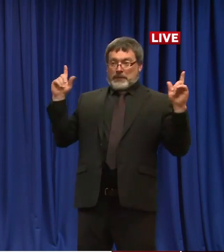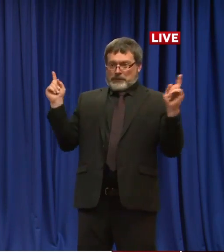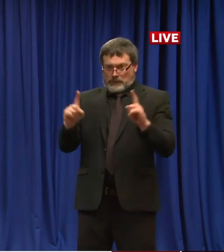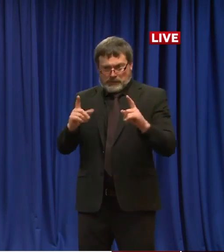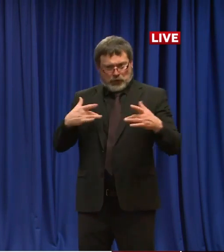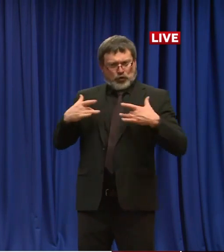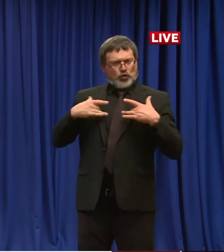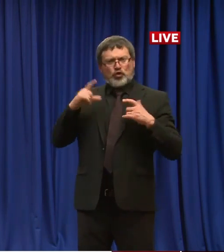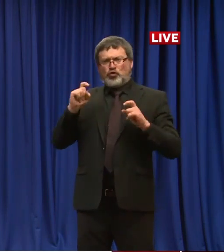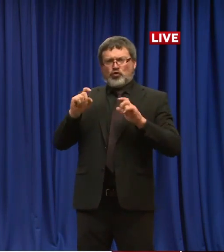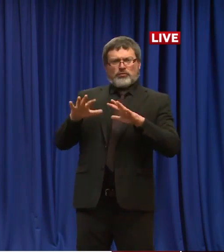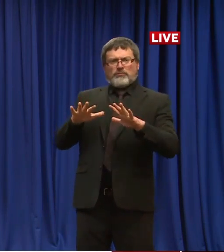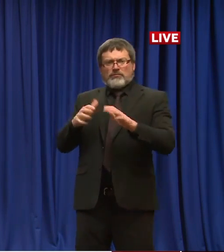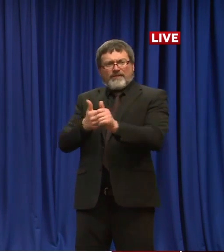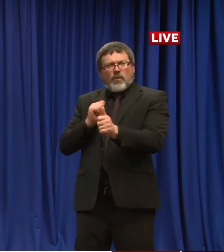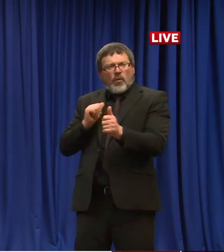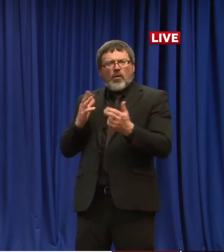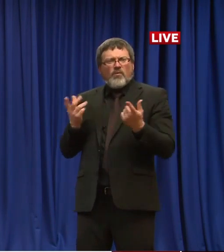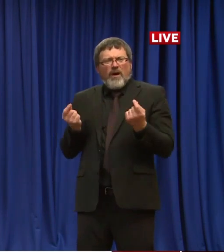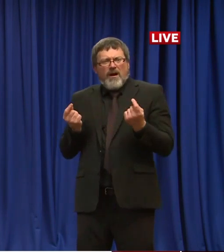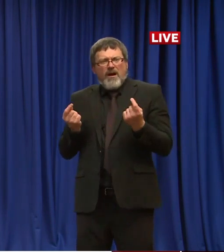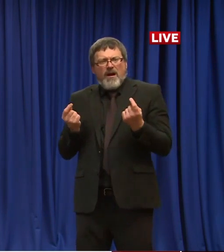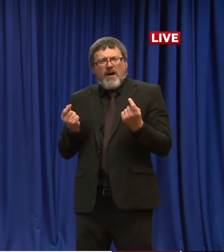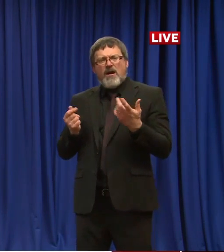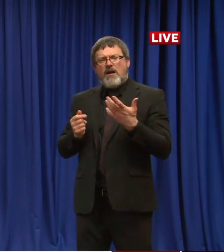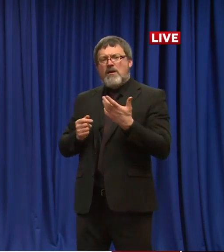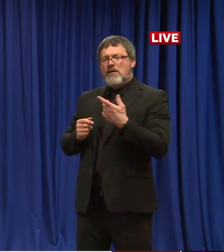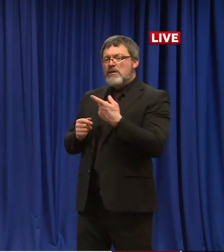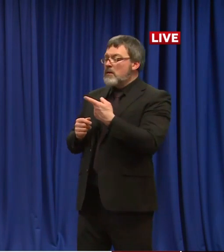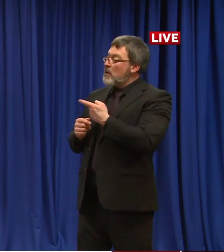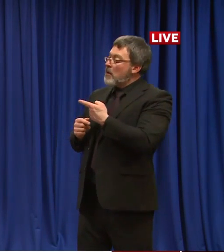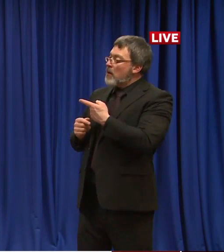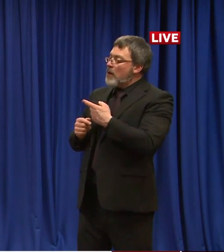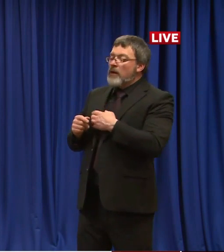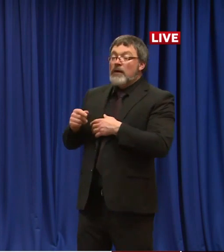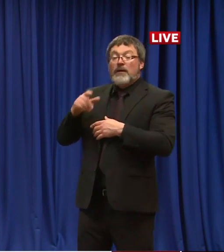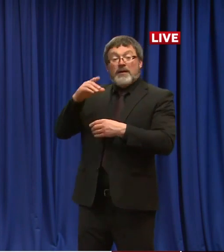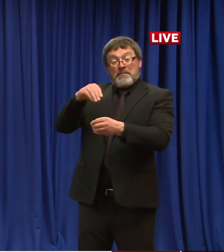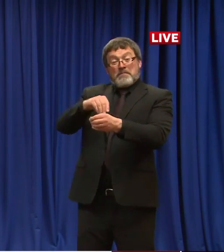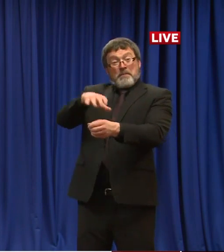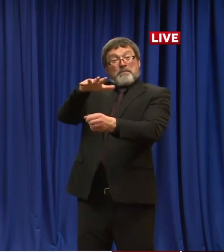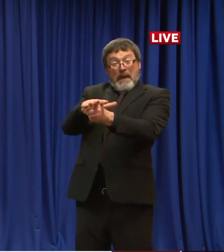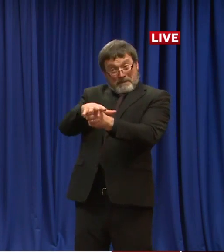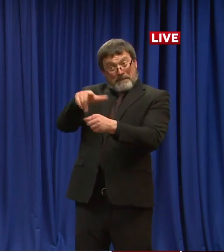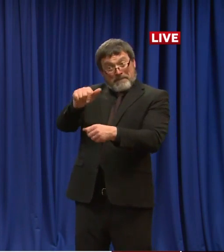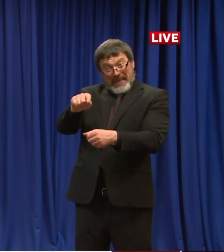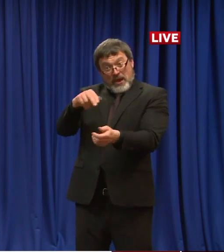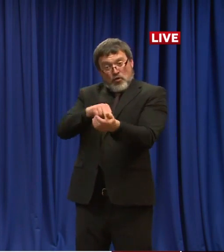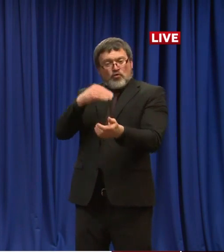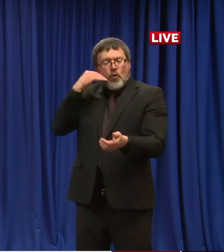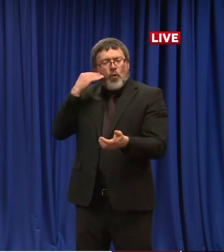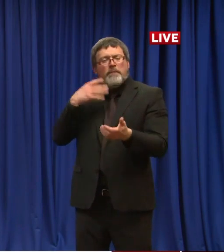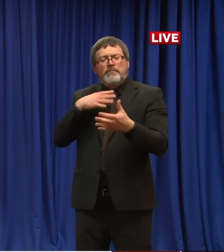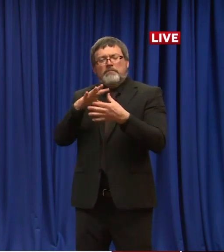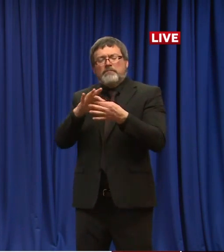SO THE QUESTION IS THE FACILITIES LIKE THE LONG-TERM CARE FACILITIES THAT ARE IN OUTBREAKS HOW CENTRAL THEY ARE OF CONCERN.